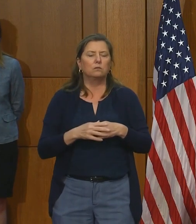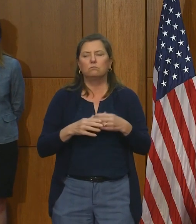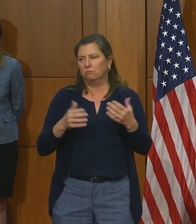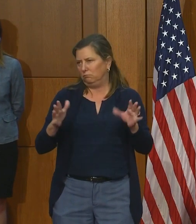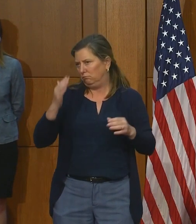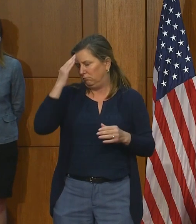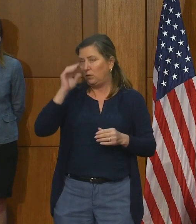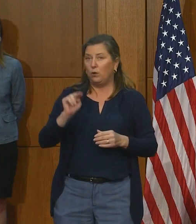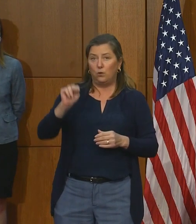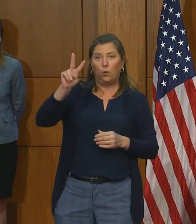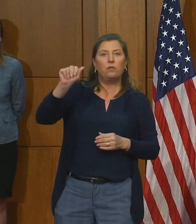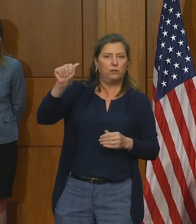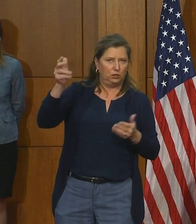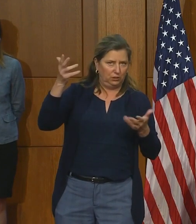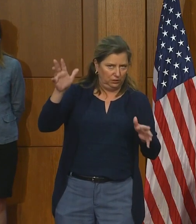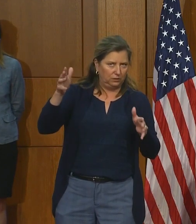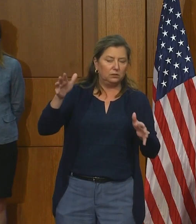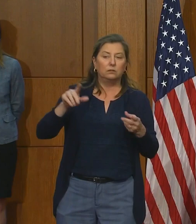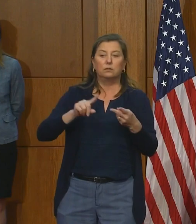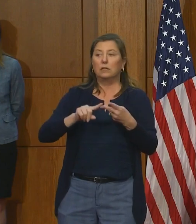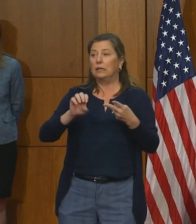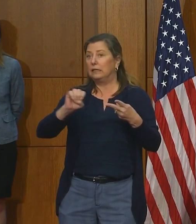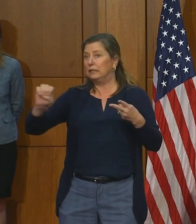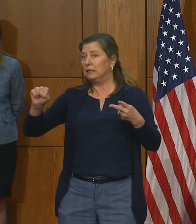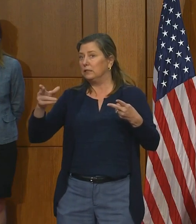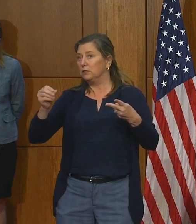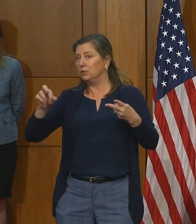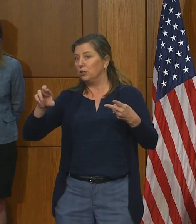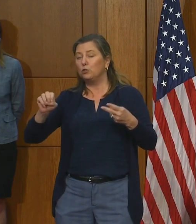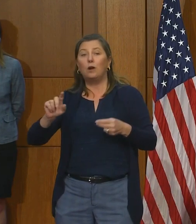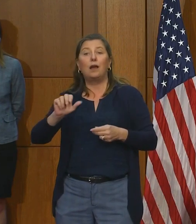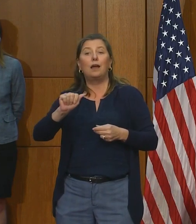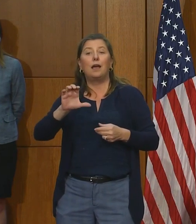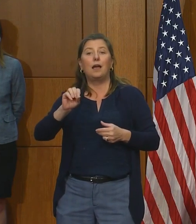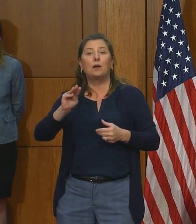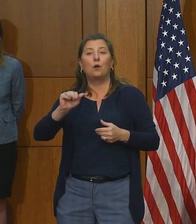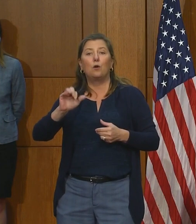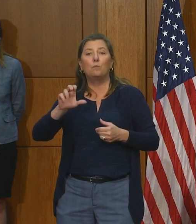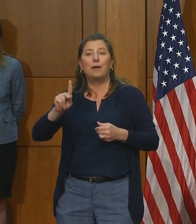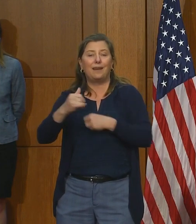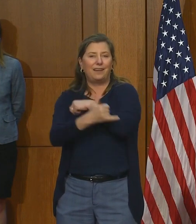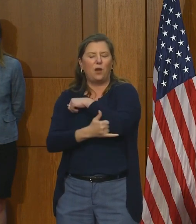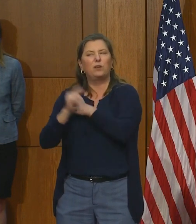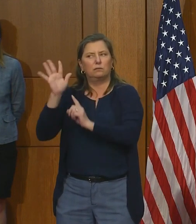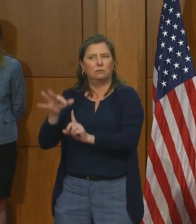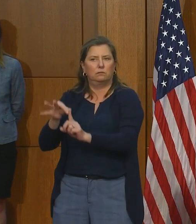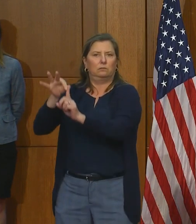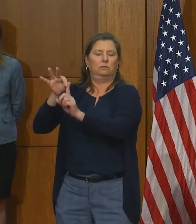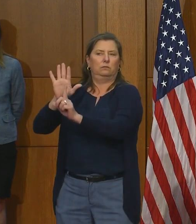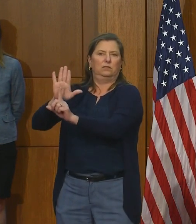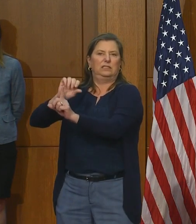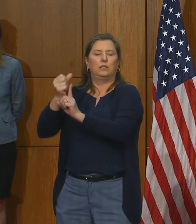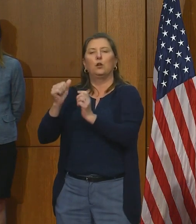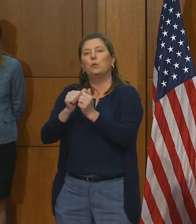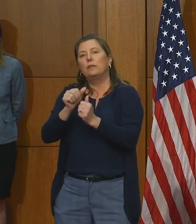A PHASE ONE AND I THINK YOU'VE YOU'VE ALREADY HEARD NORTHERN VIRGINIA- THE EASTERN SHORE